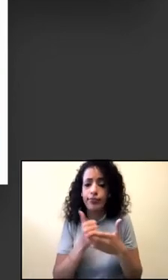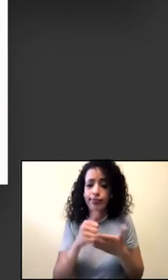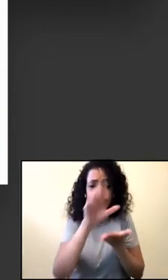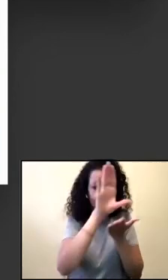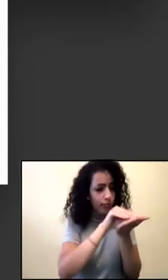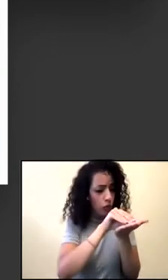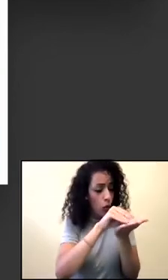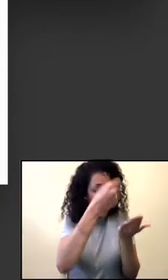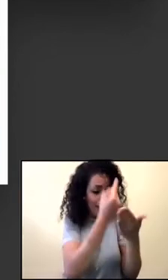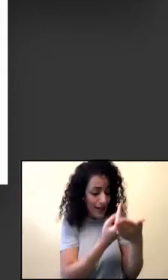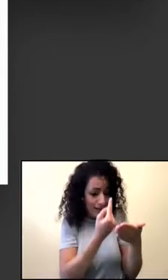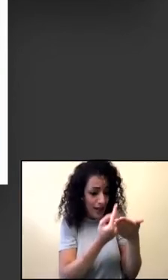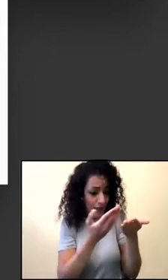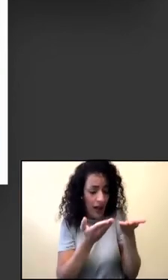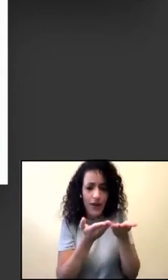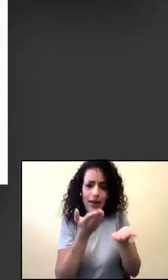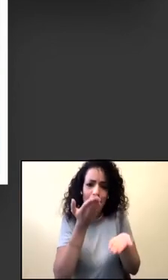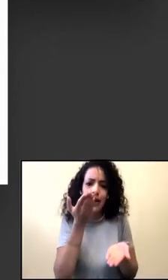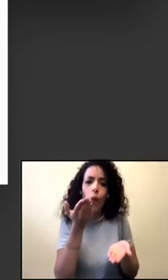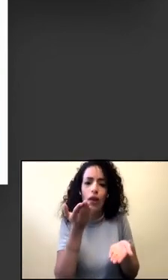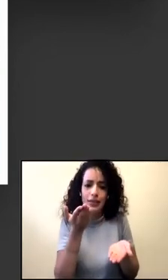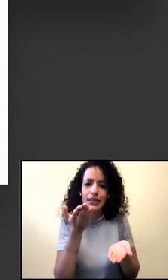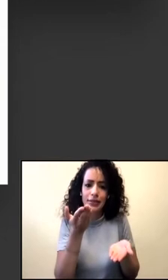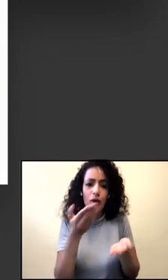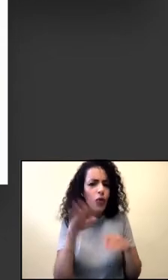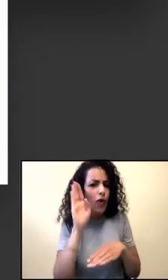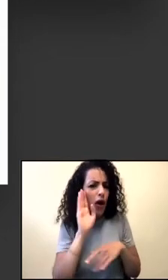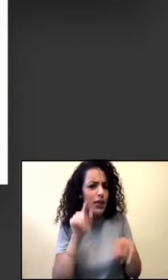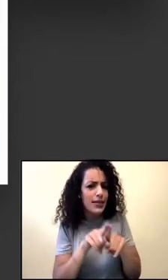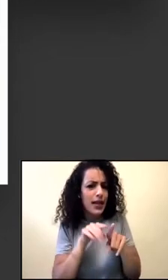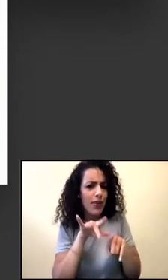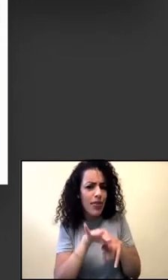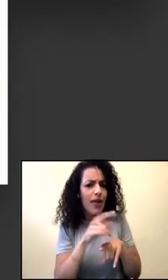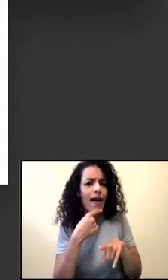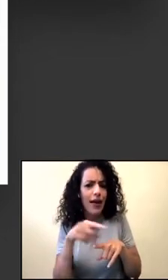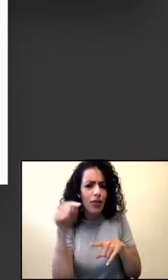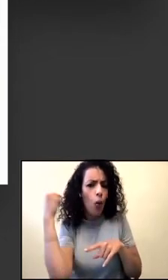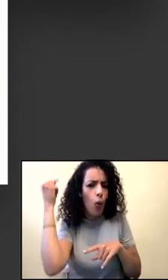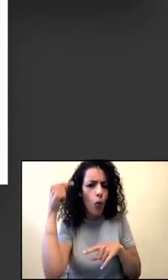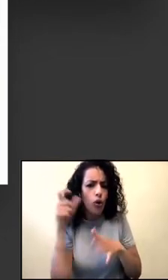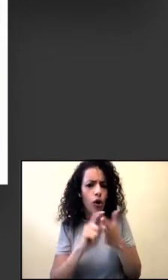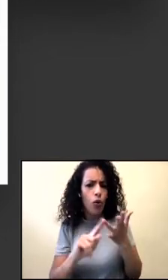voice, as we've heard in the podcast as well, and when you sent me an initial invitation and